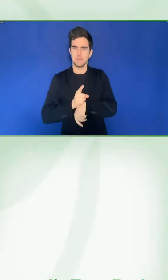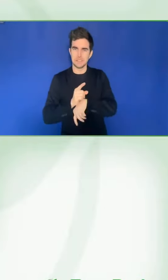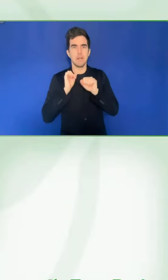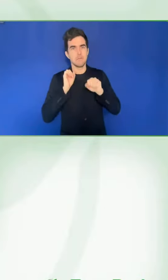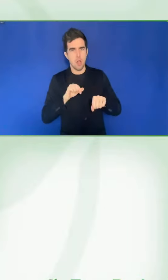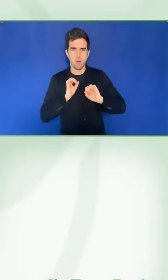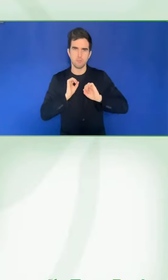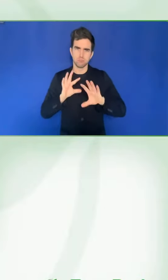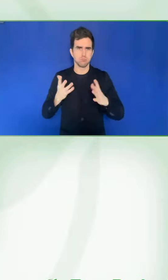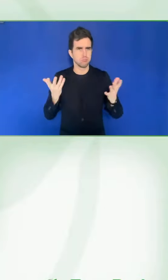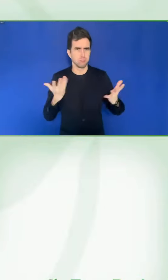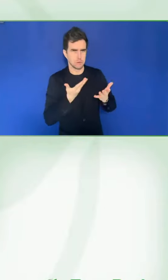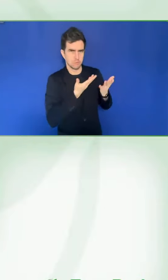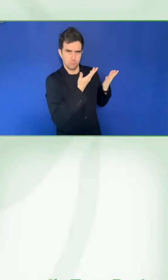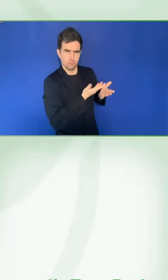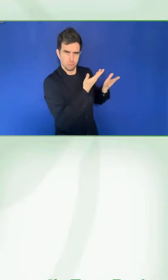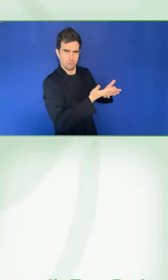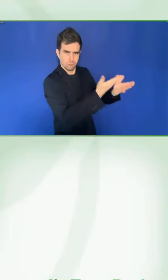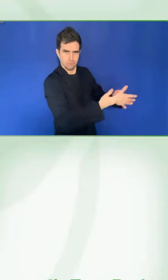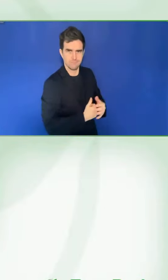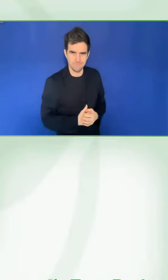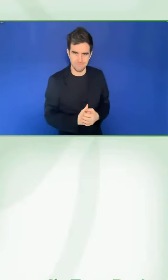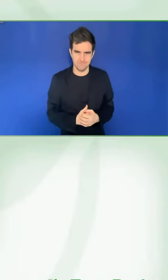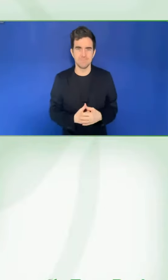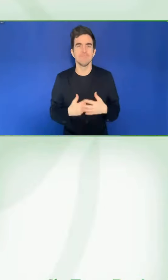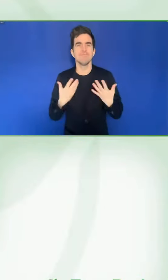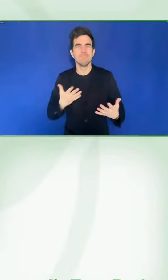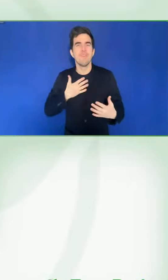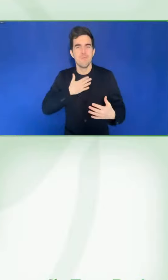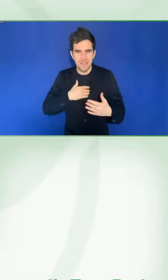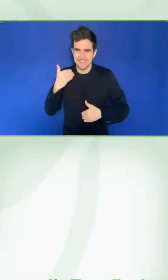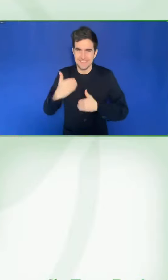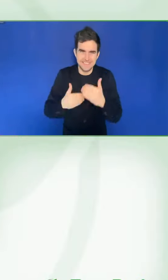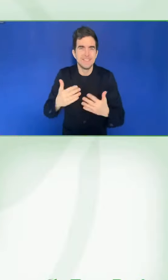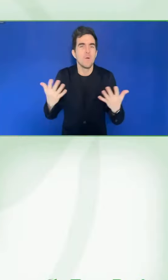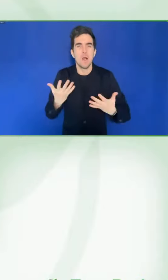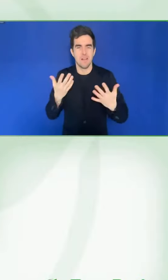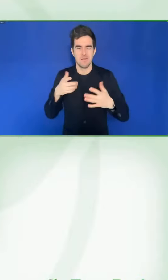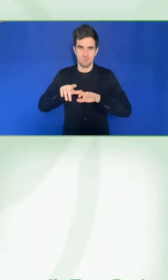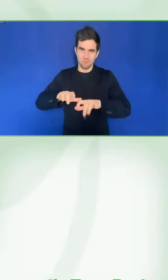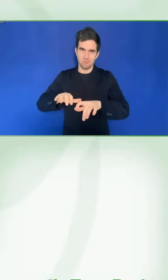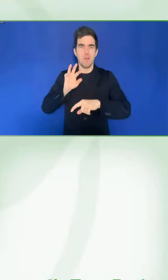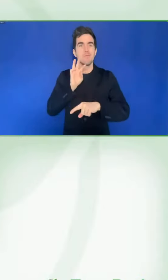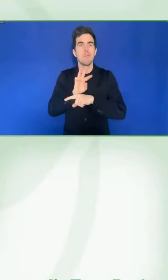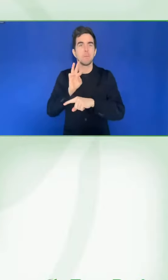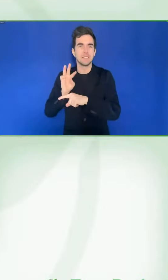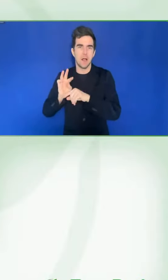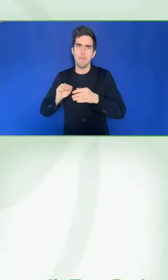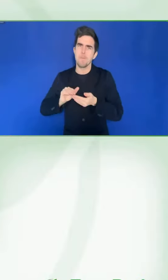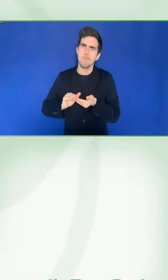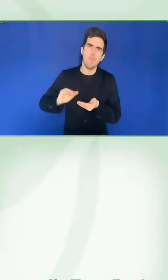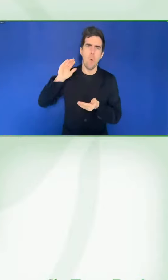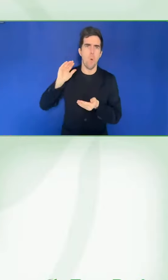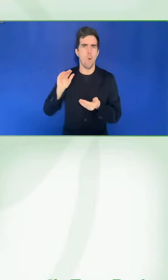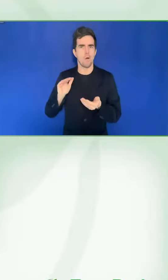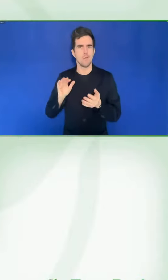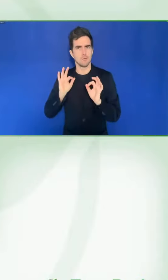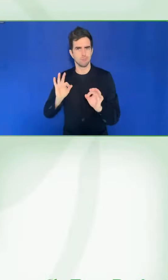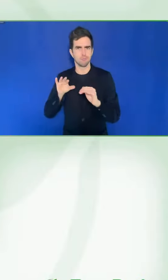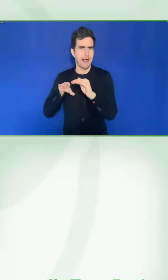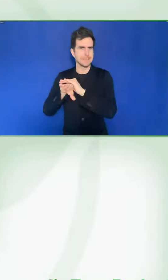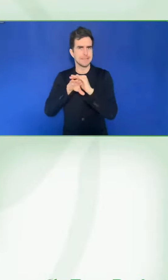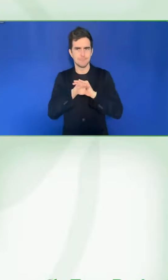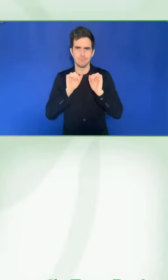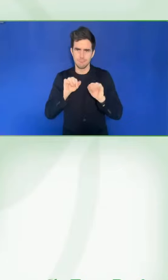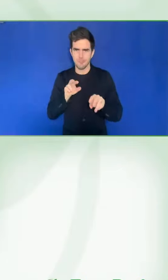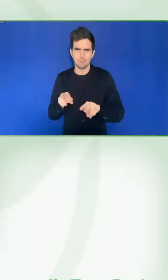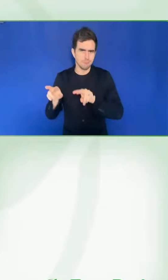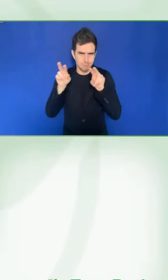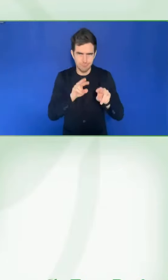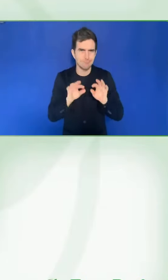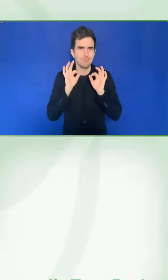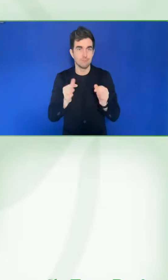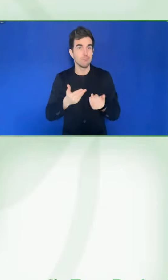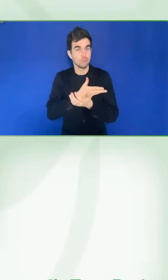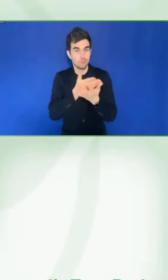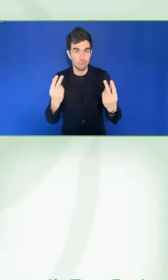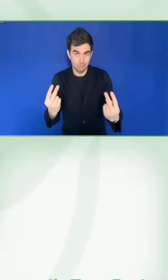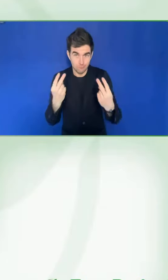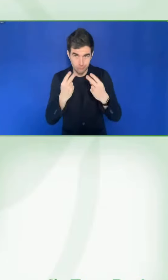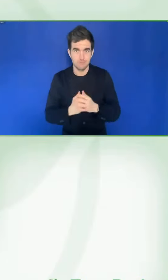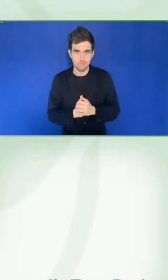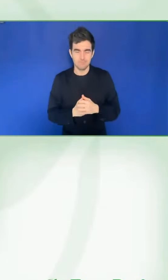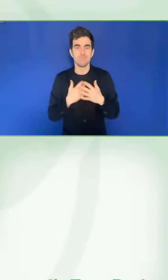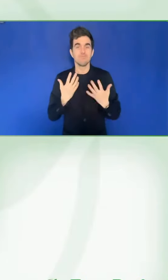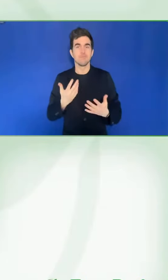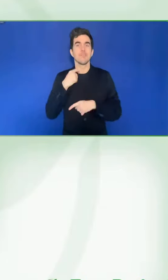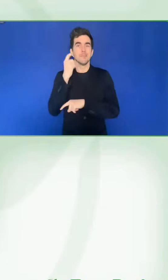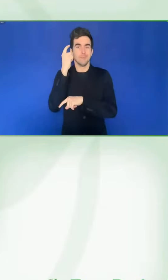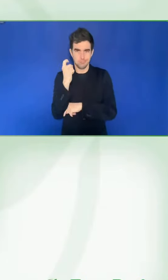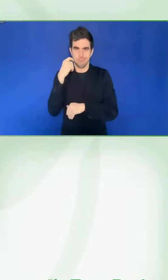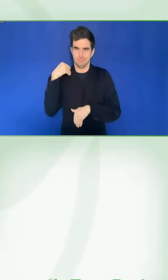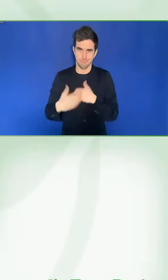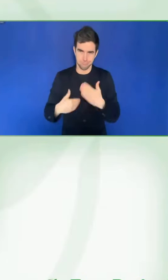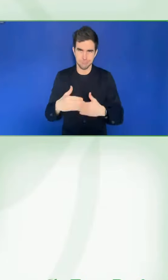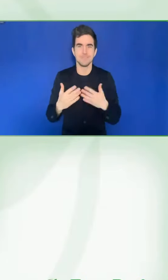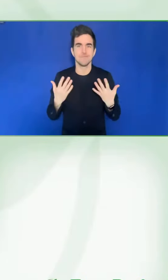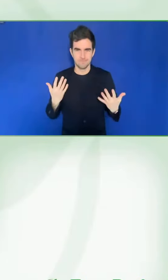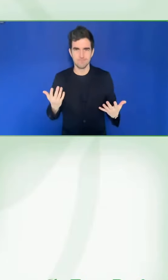who they are so I can introduce them shortly.